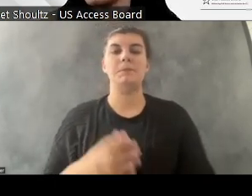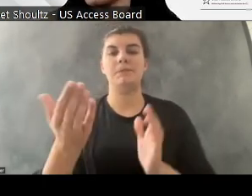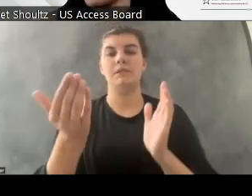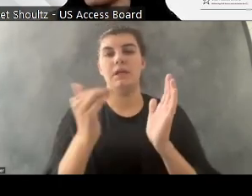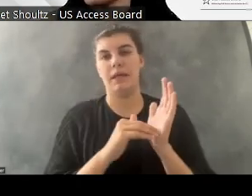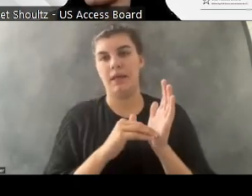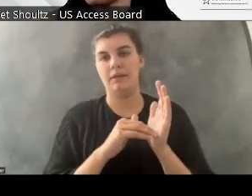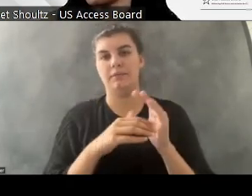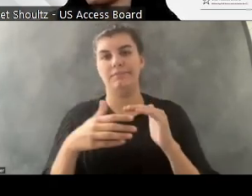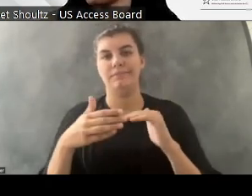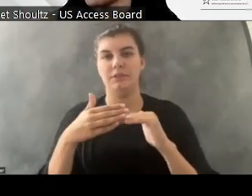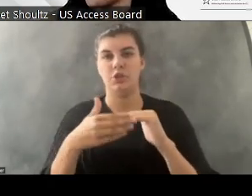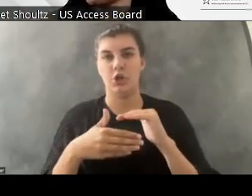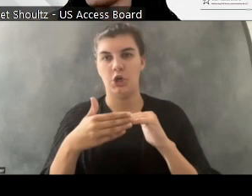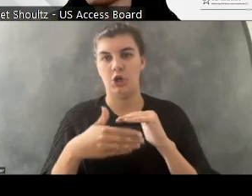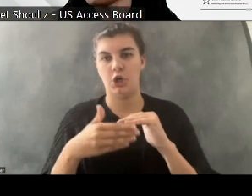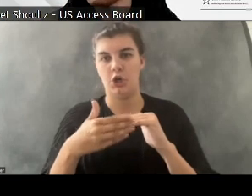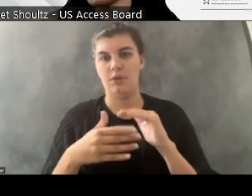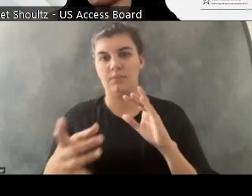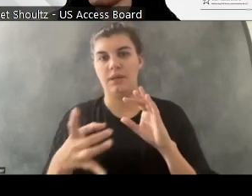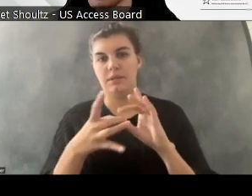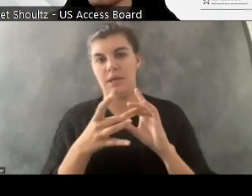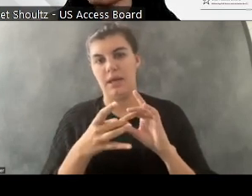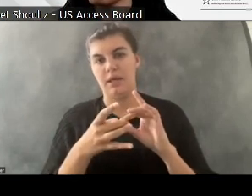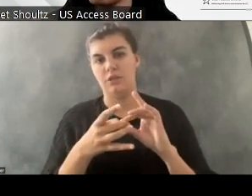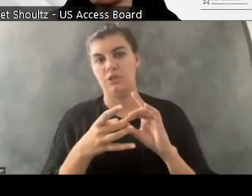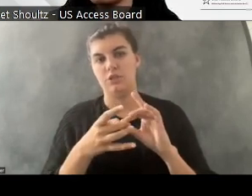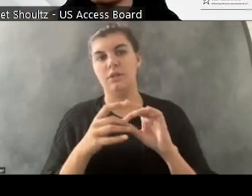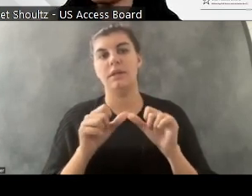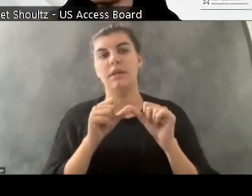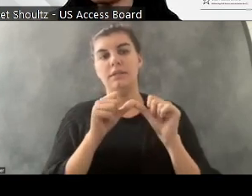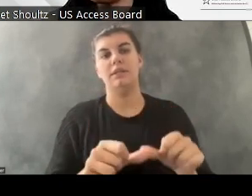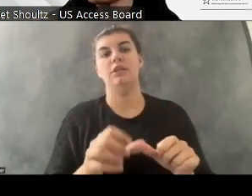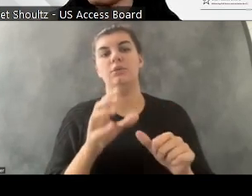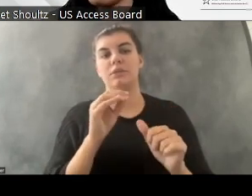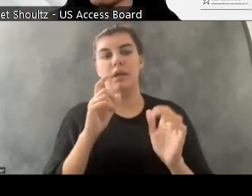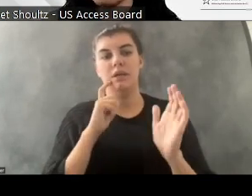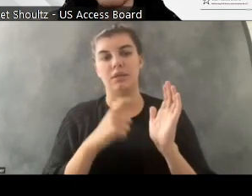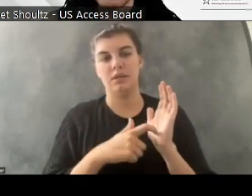Again, and that's a curb attached pedestrian circulation paths, continuous and detectable